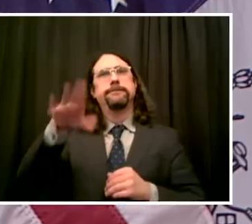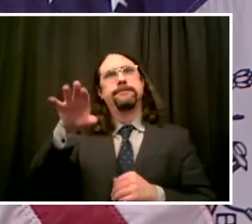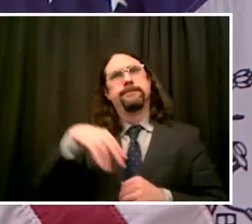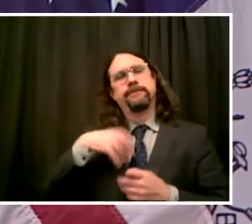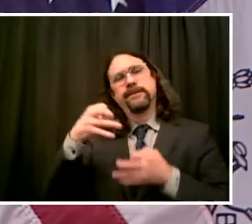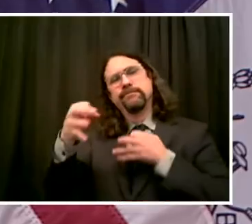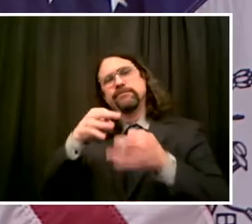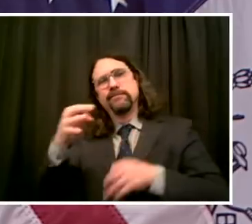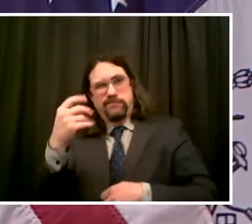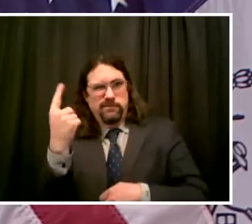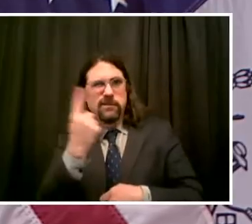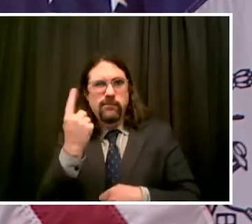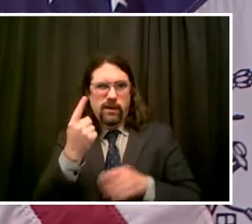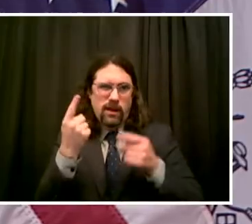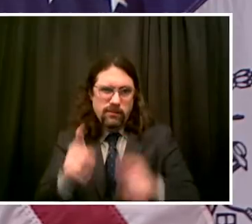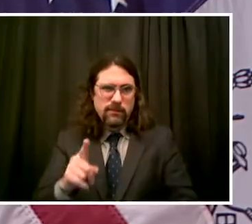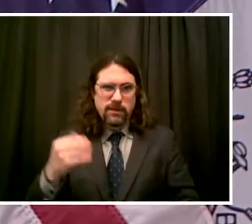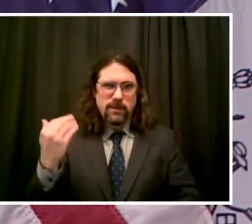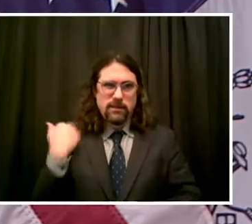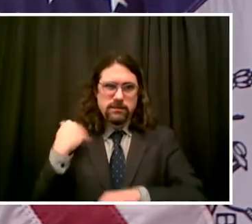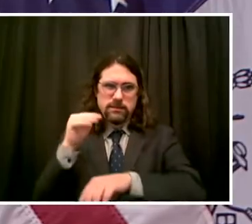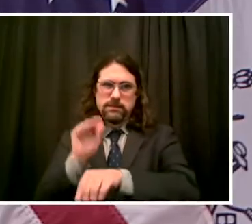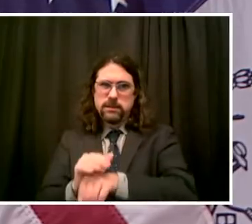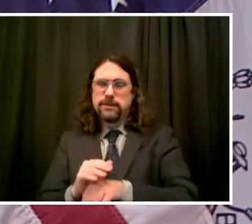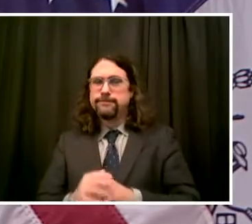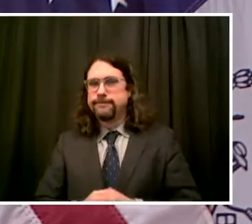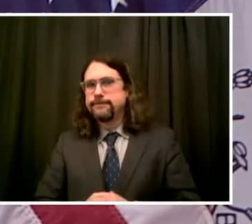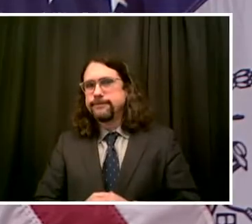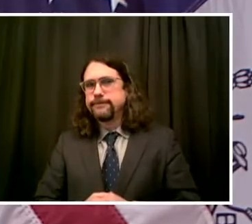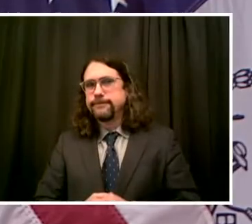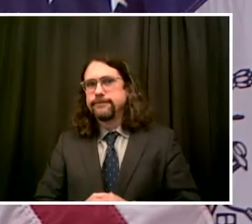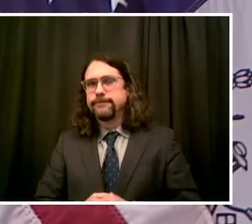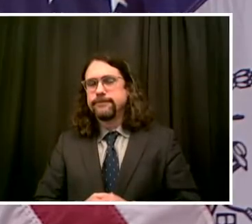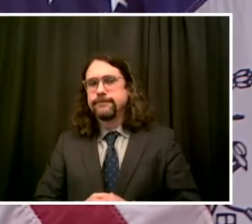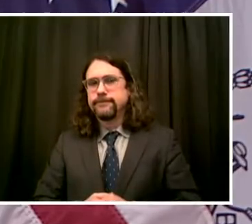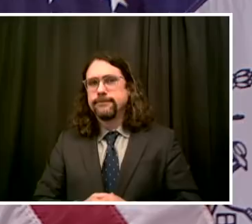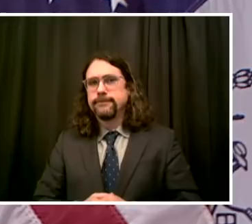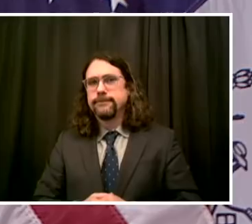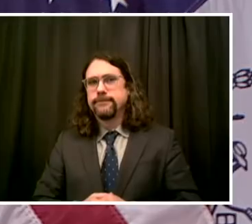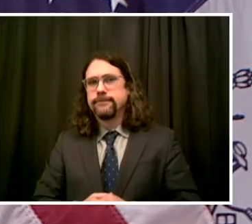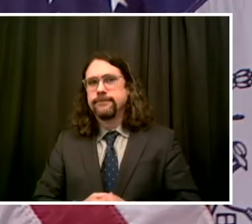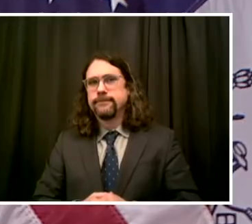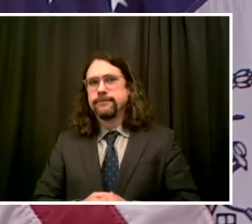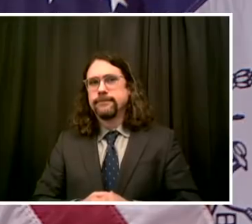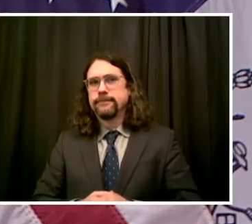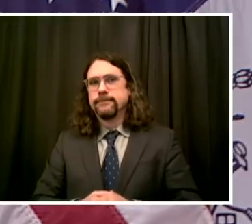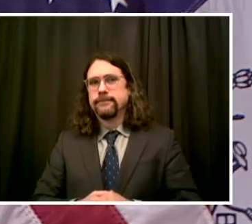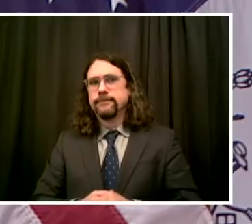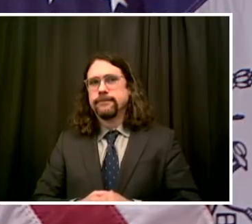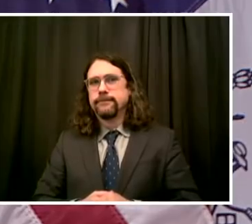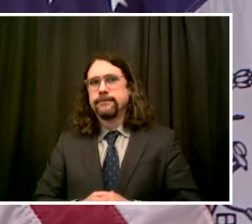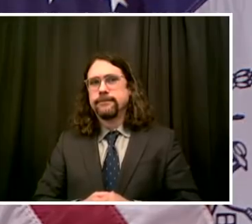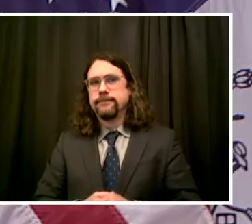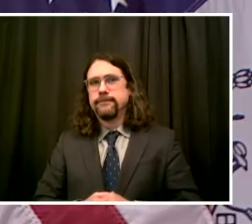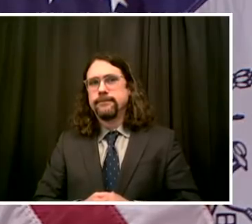LAST NIGHT. THIS IS SOMETHING HATT WE HAVE SEEN IN THE CONTEXT OF